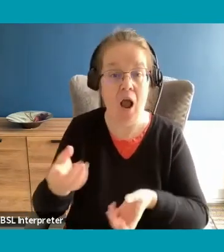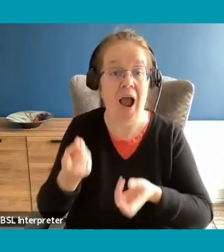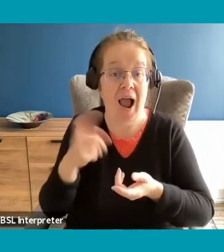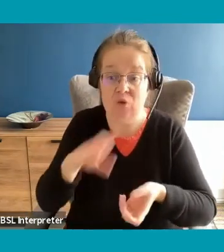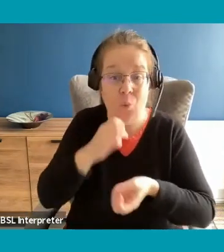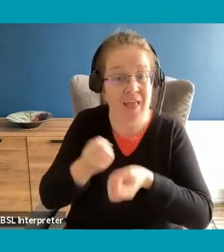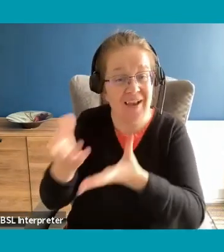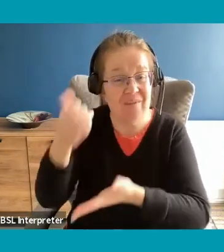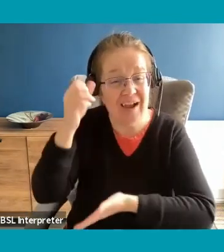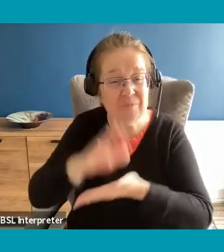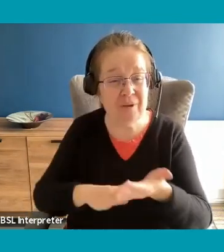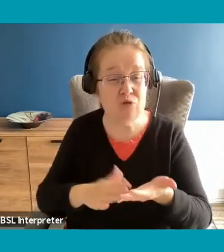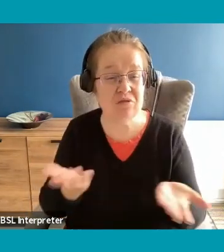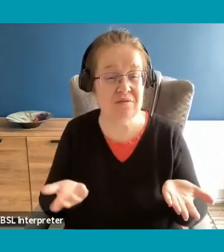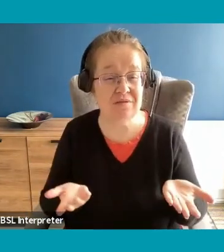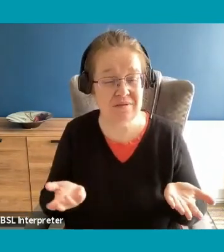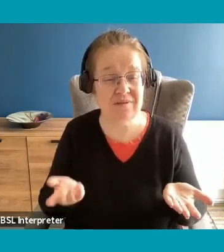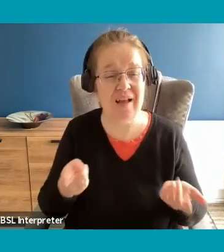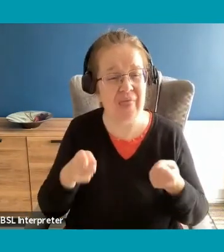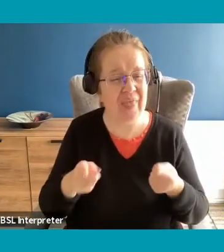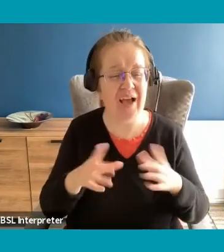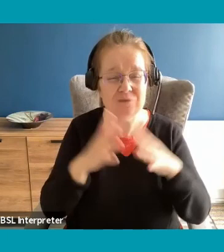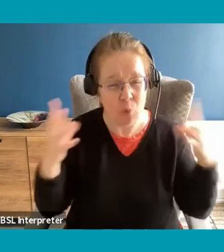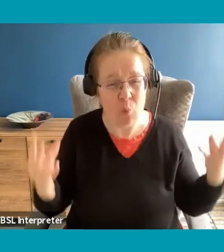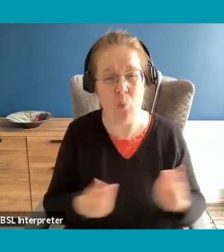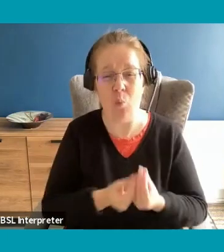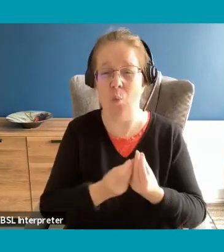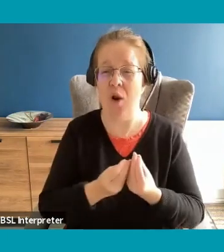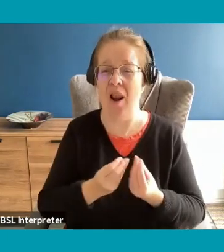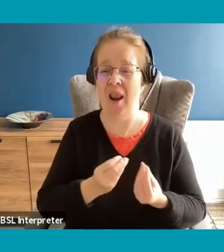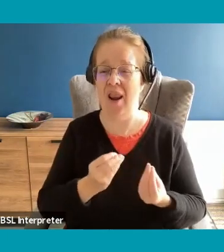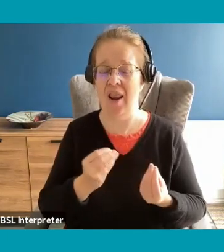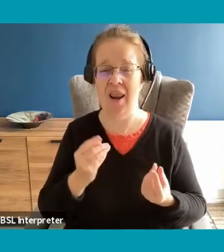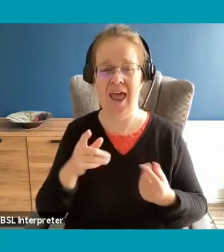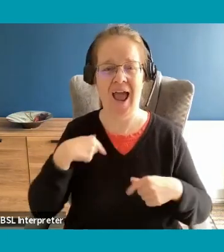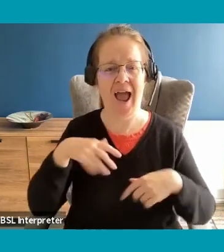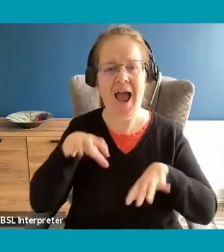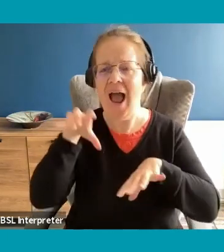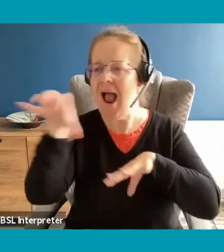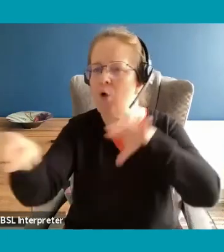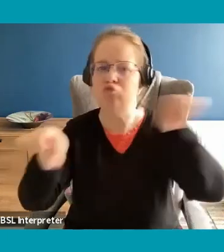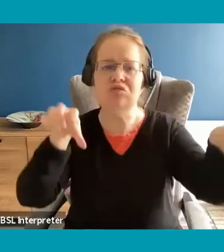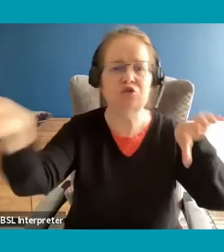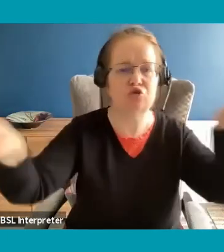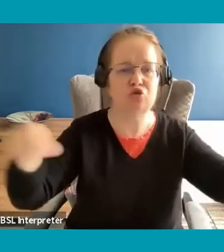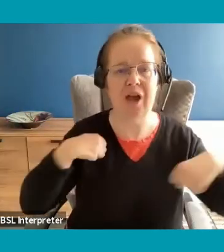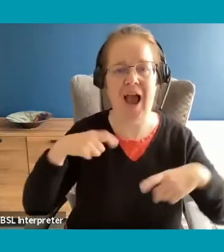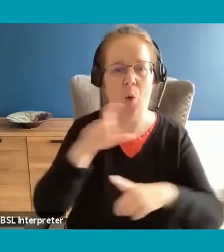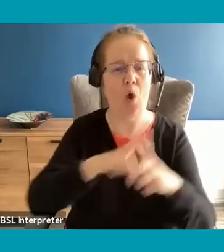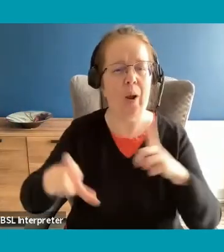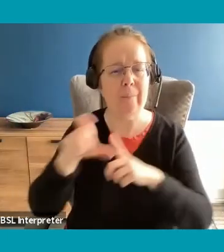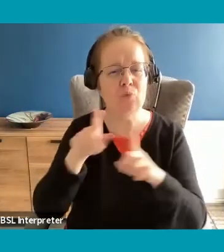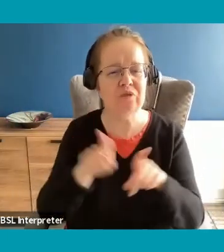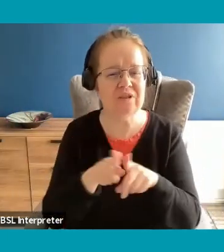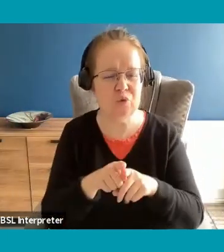You know it's and that's that's you know what it's all about. So about as you know, reach out reaching to our community as well. And you know getting getting